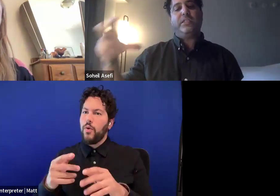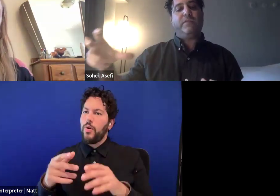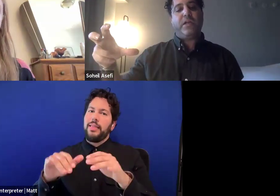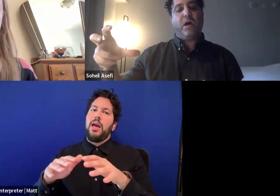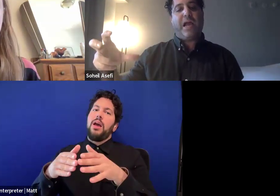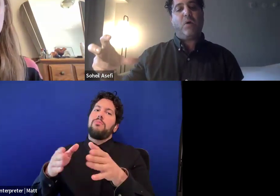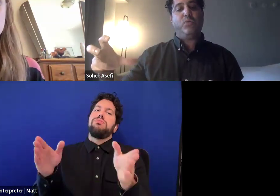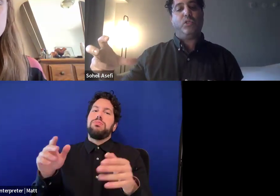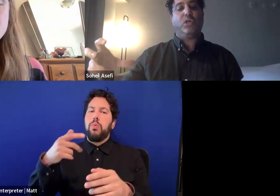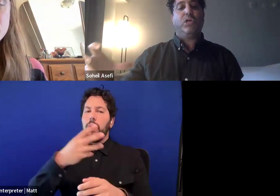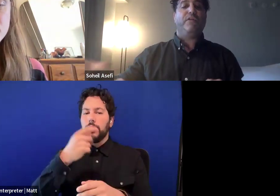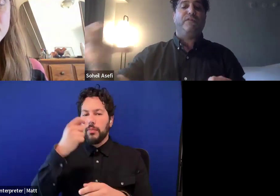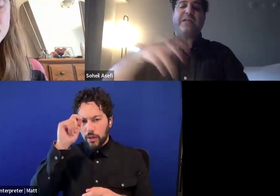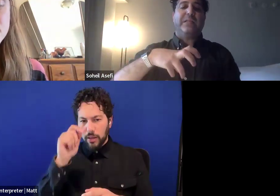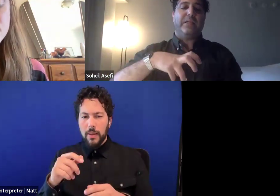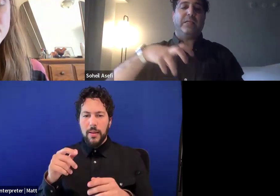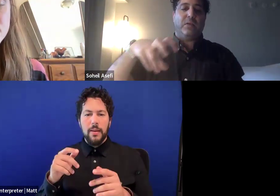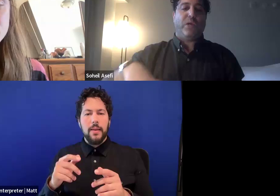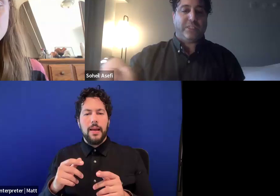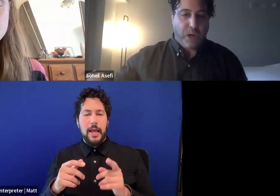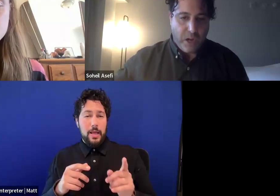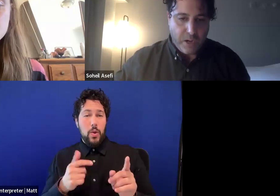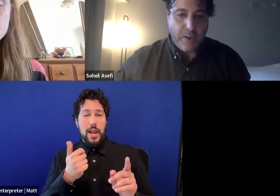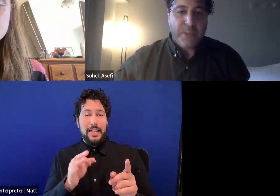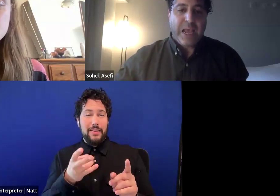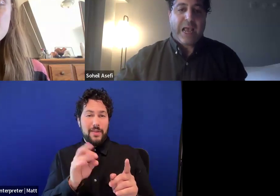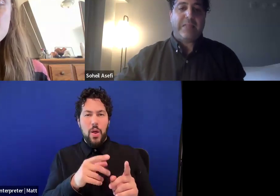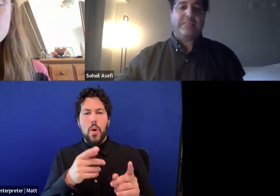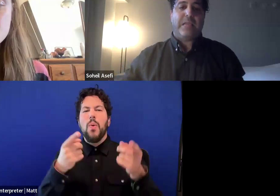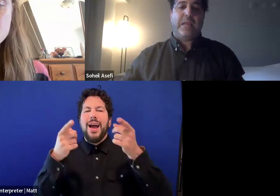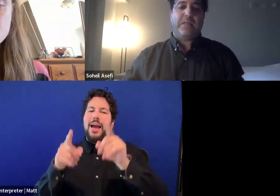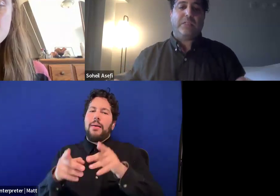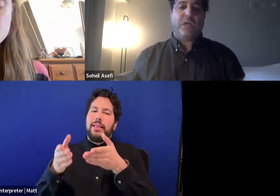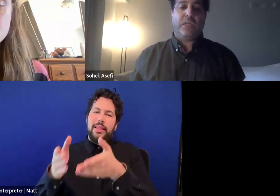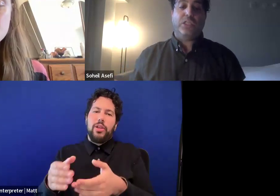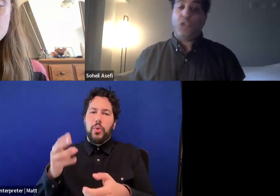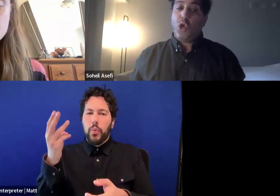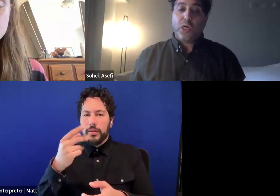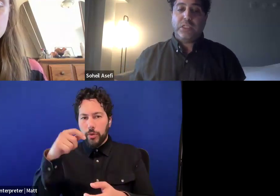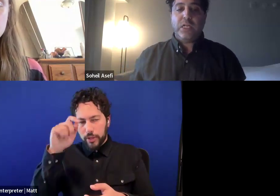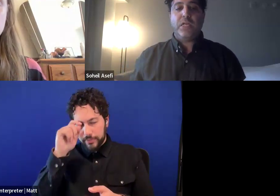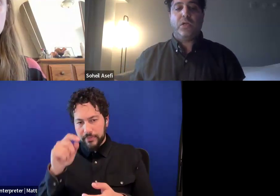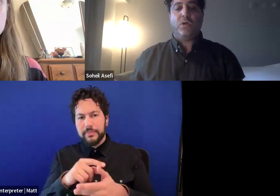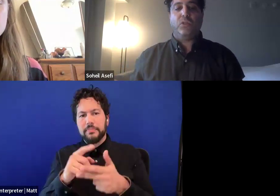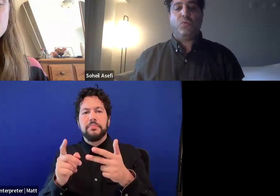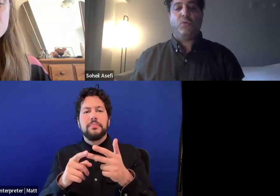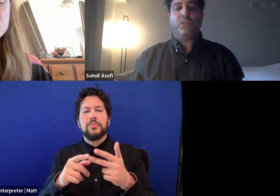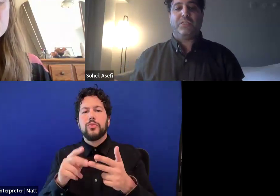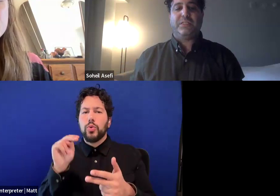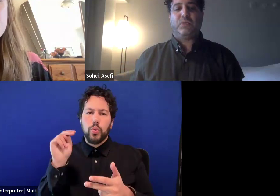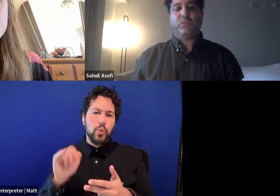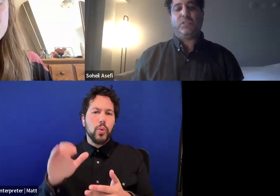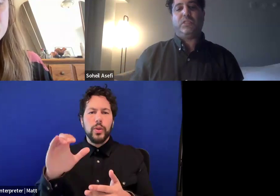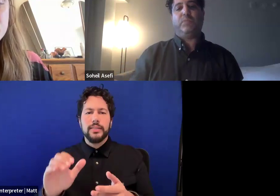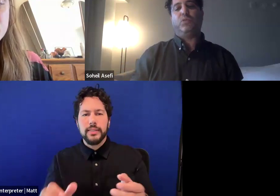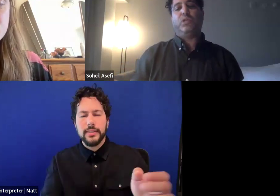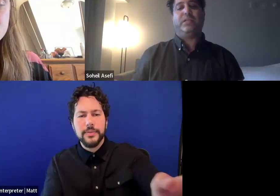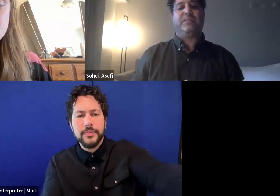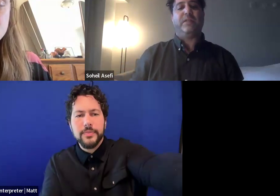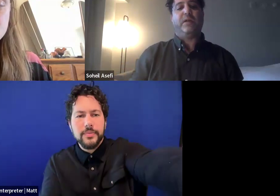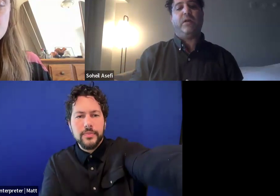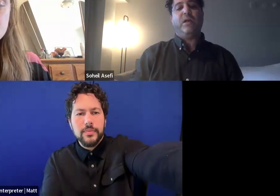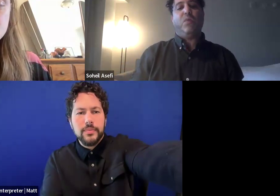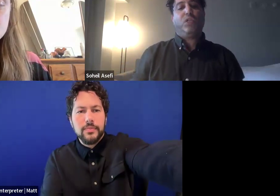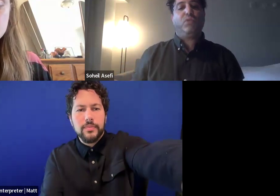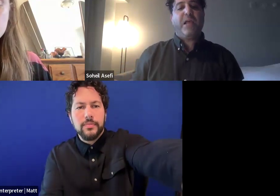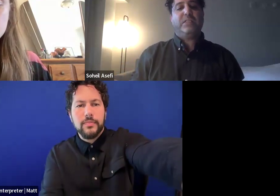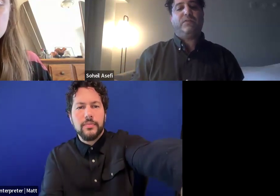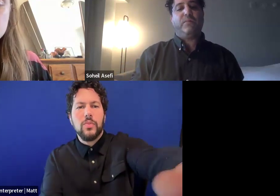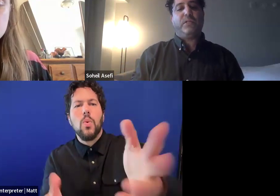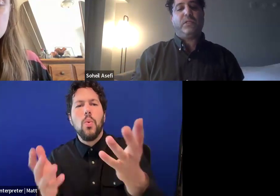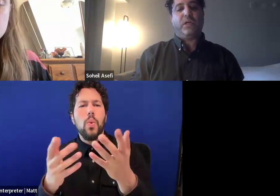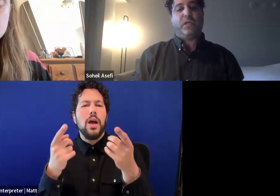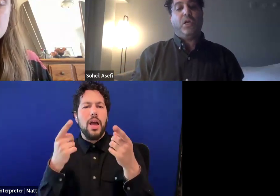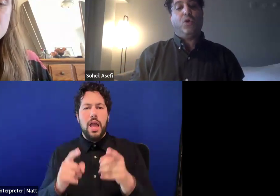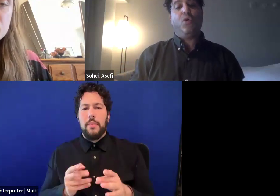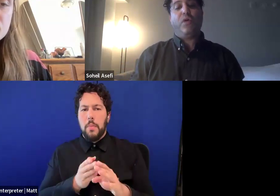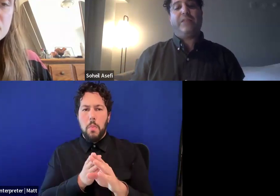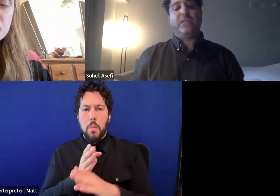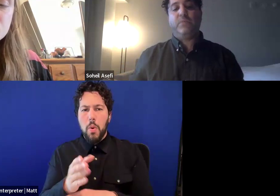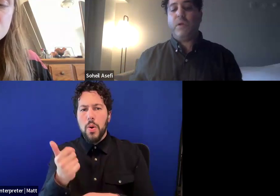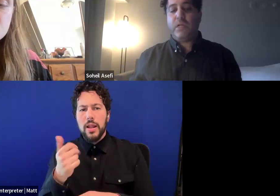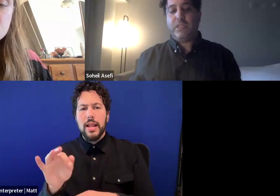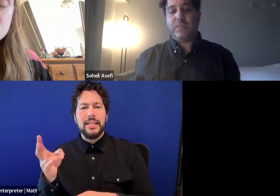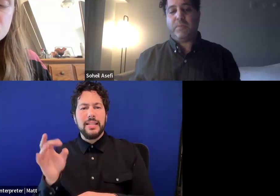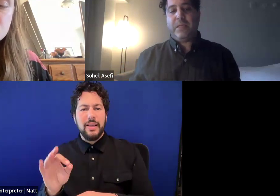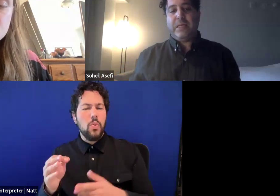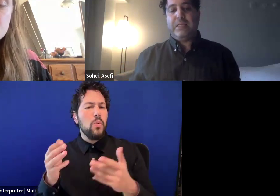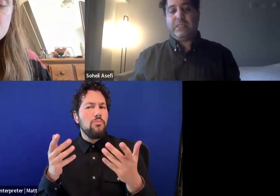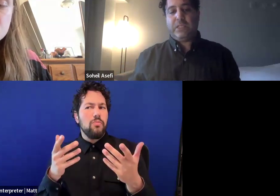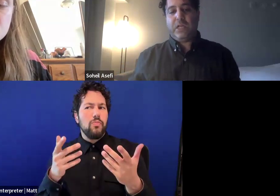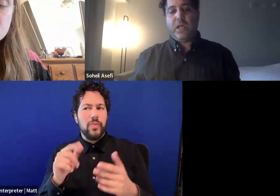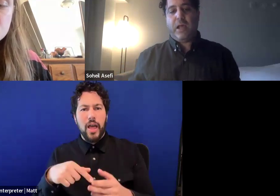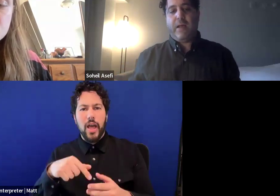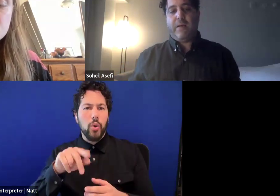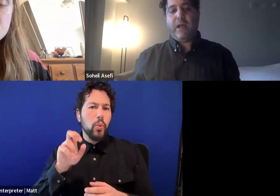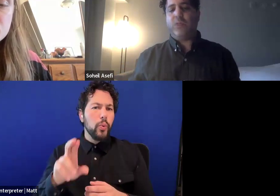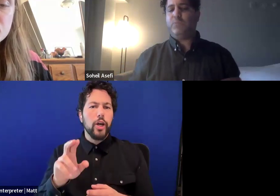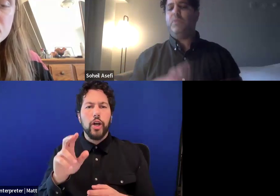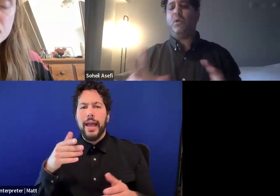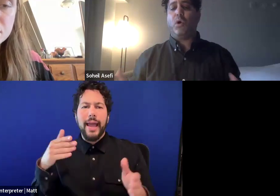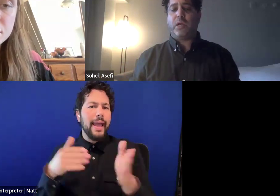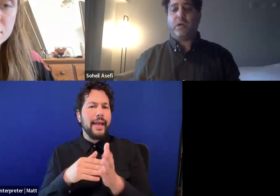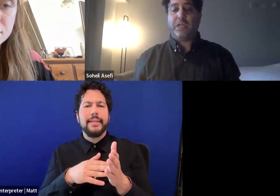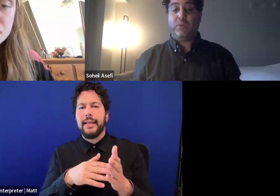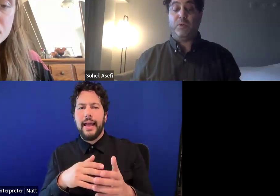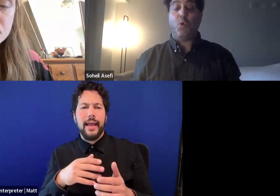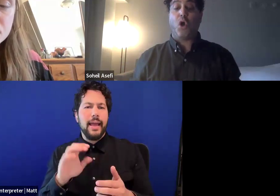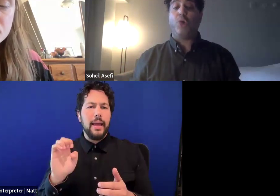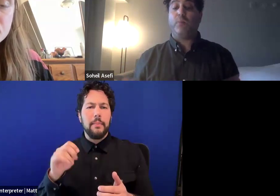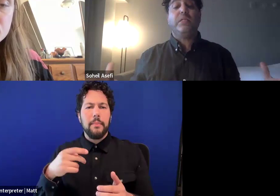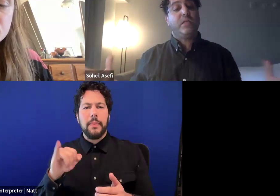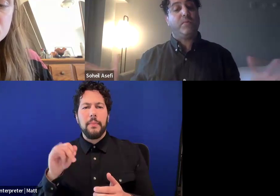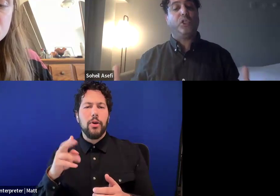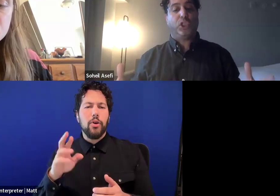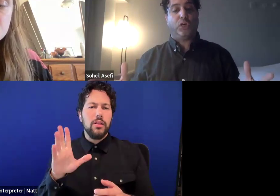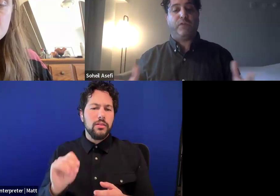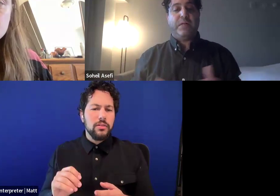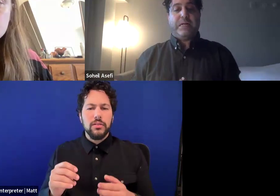979, how it was reflected in West Berlin. And the next site is New York City you know so what was this what was this post 1979? What remains from this like queer anti-imperialism in the city and how these people organize, how the people who are completely in the margin of.